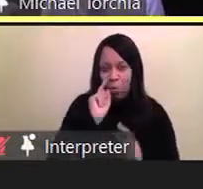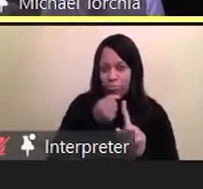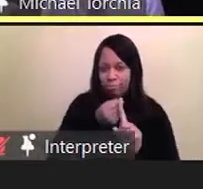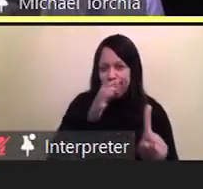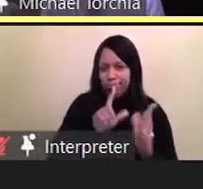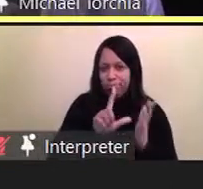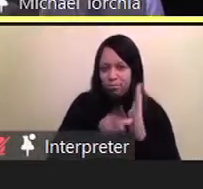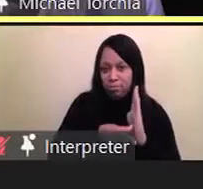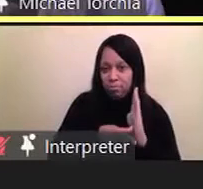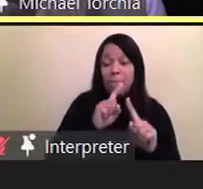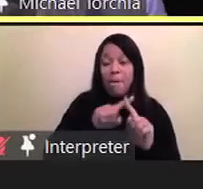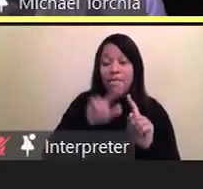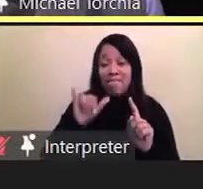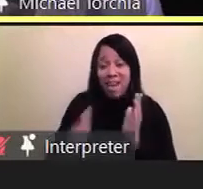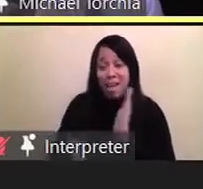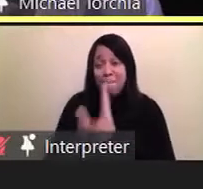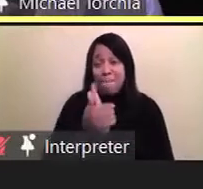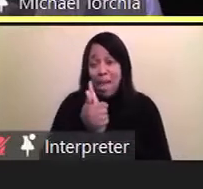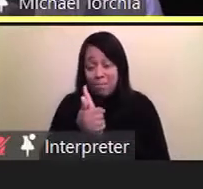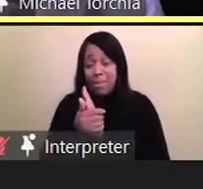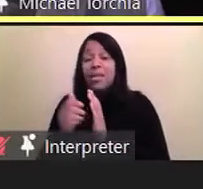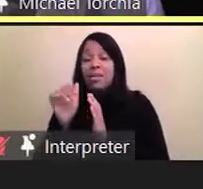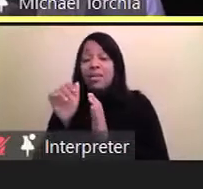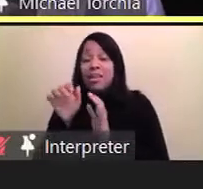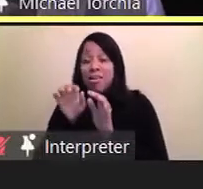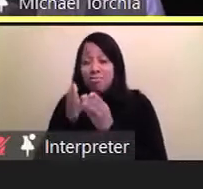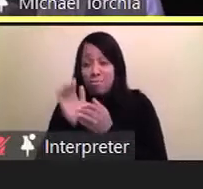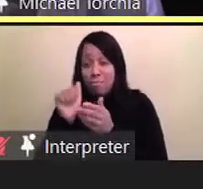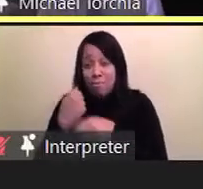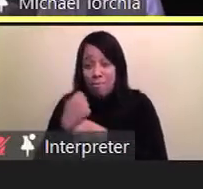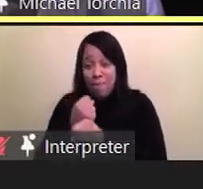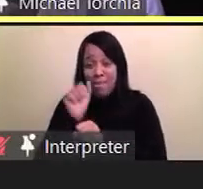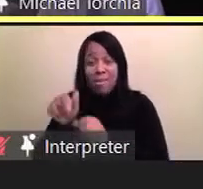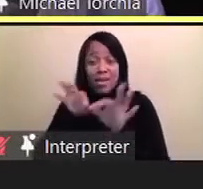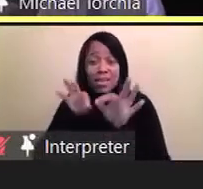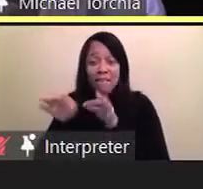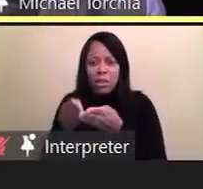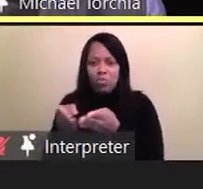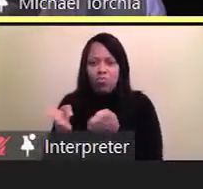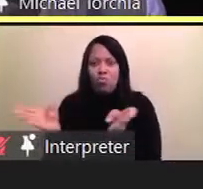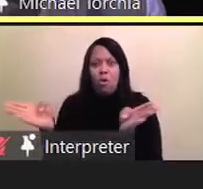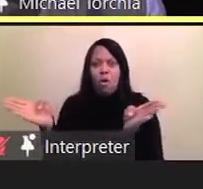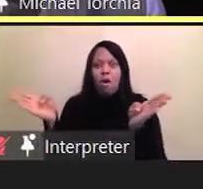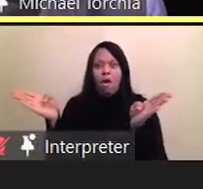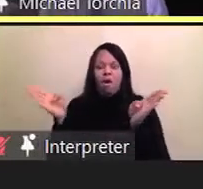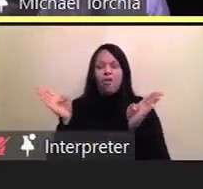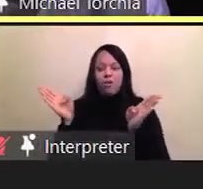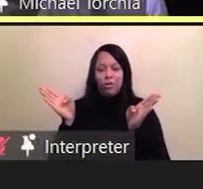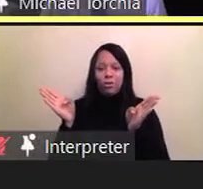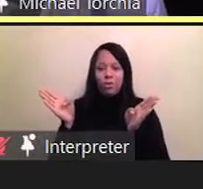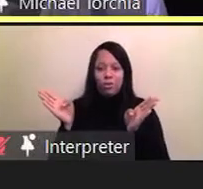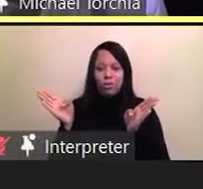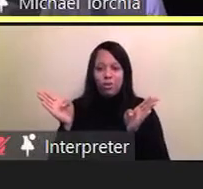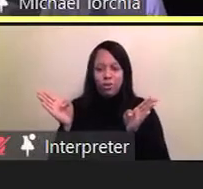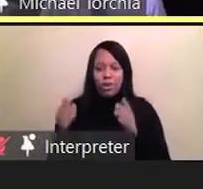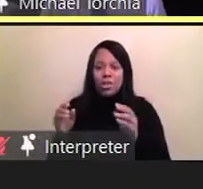But the Amendment Act broadened that definition so that many, many more people now fall under the ADA